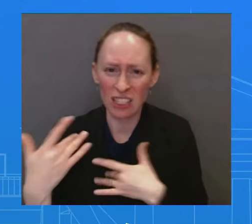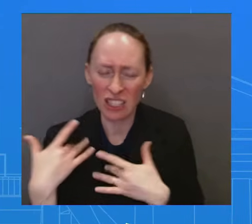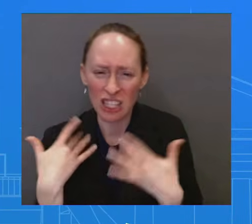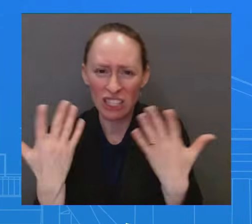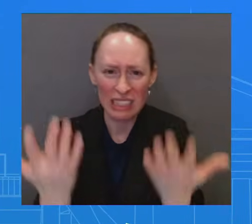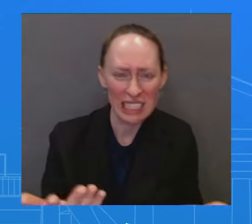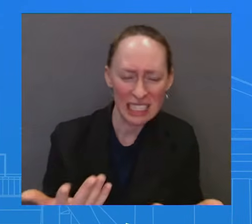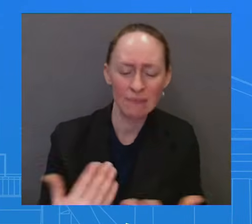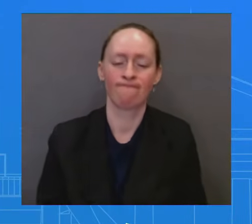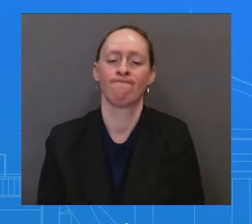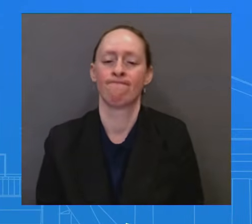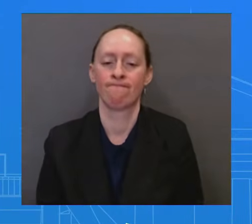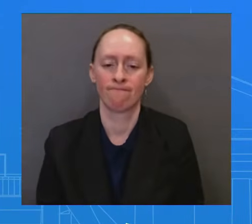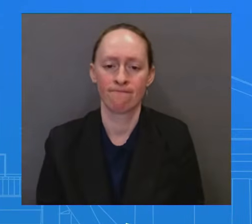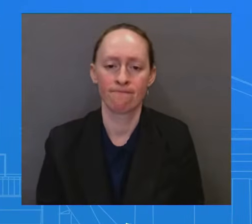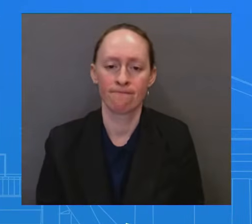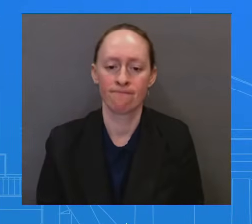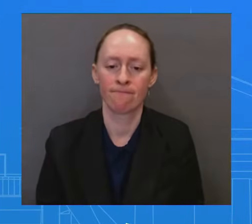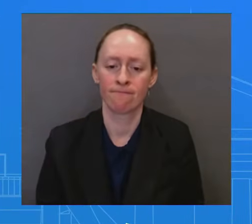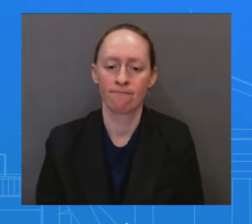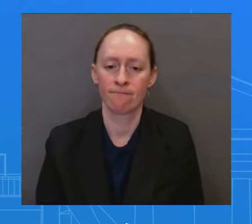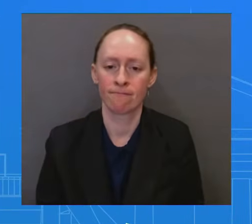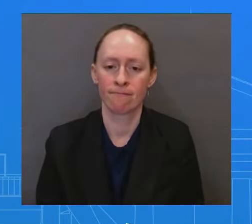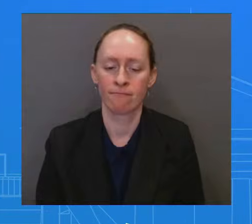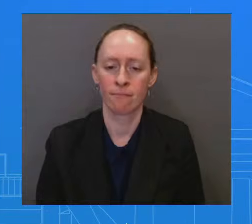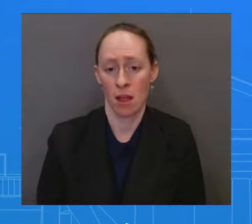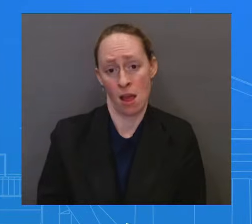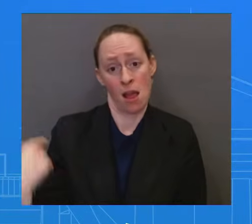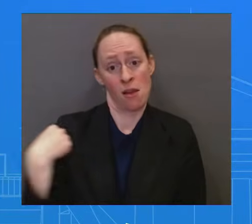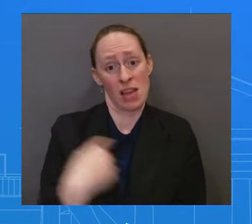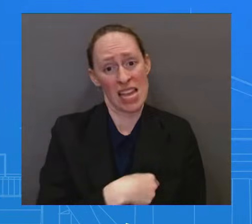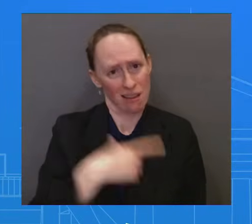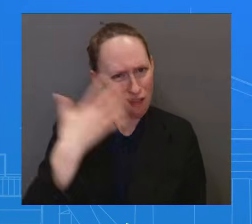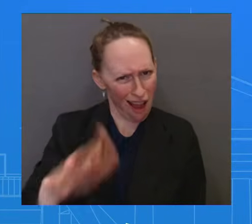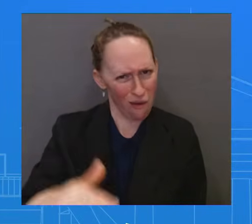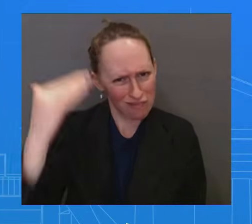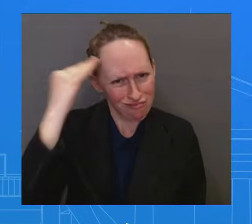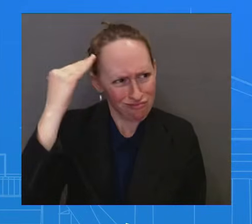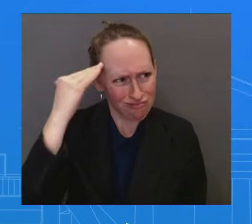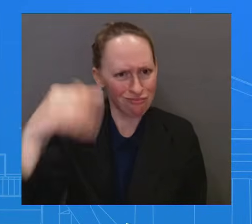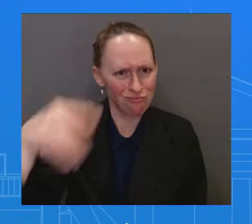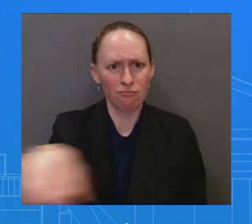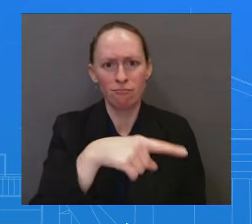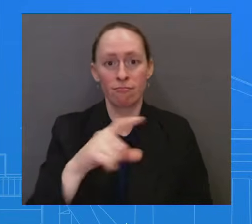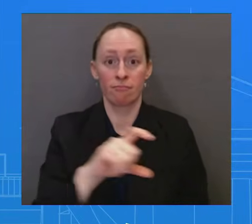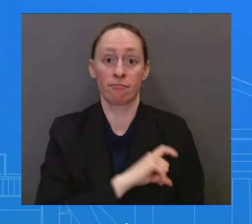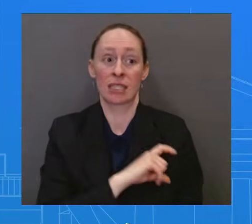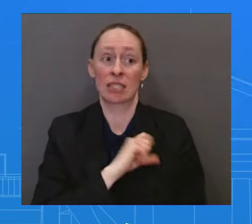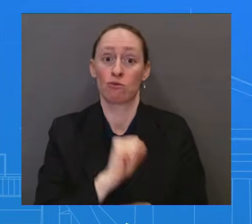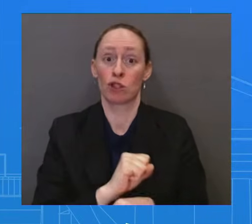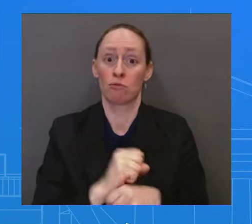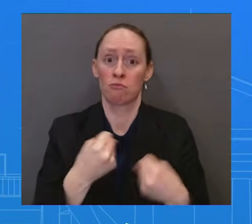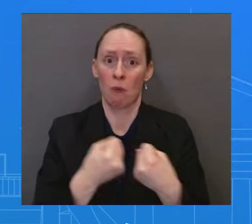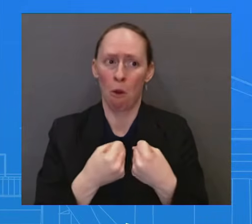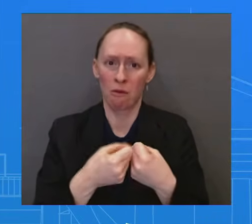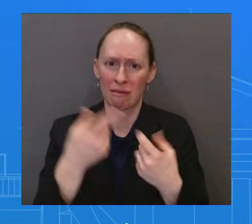the asylum court officers and help with that process. And there's some physical security measures that are baked into that funding as well.